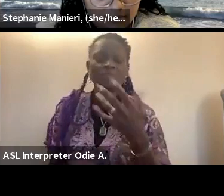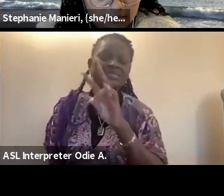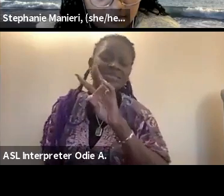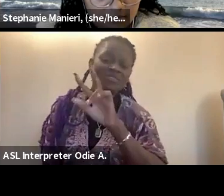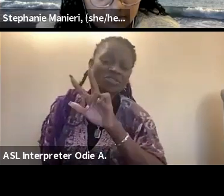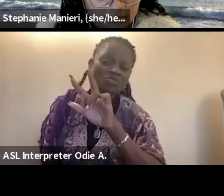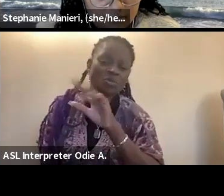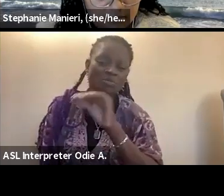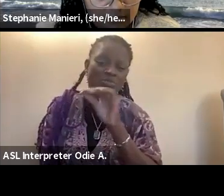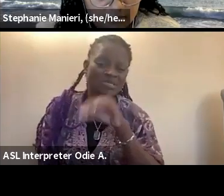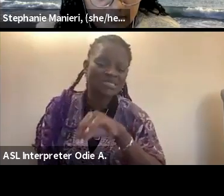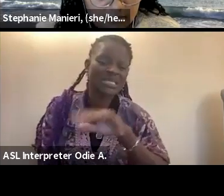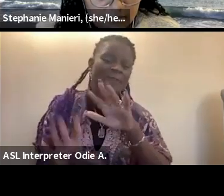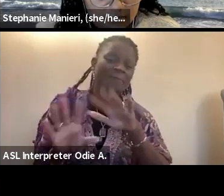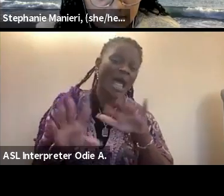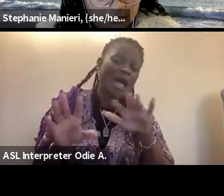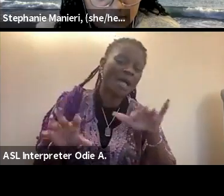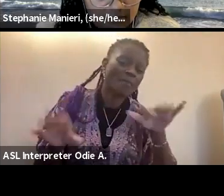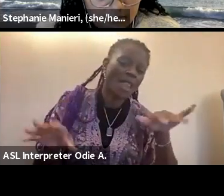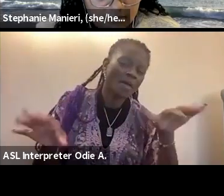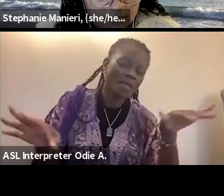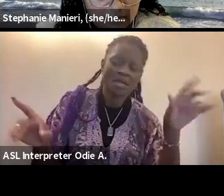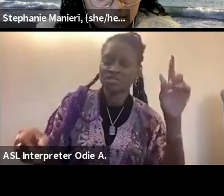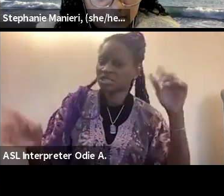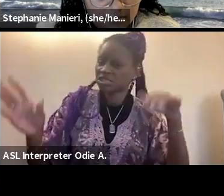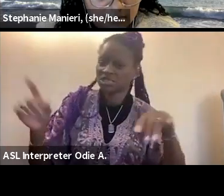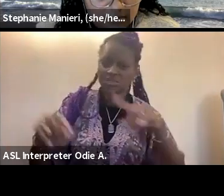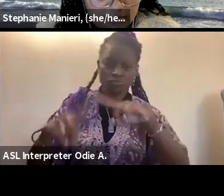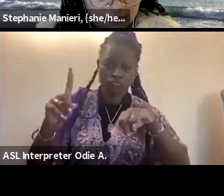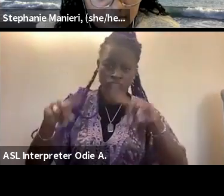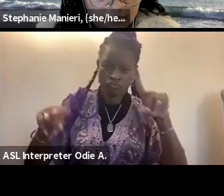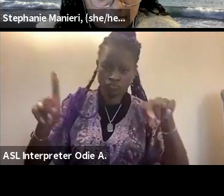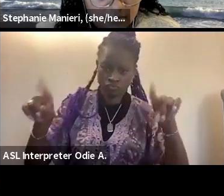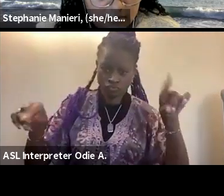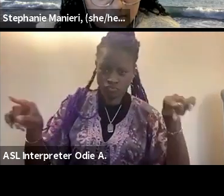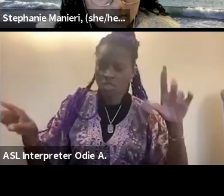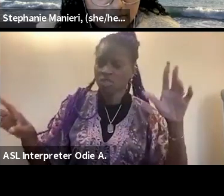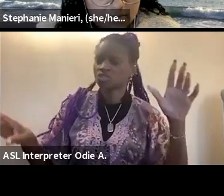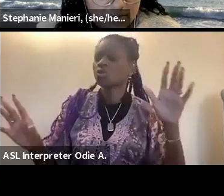Other than that, given the importance of vaccine